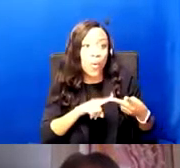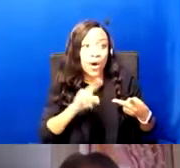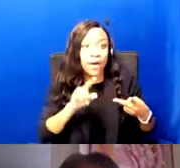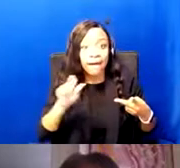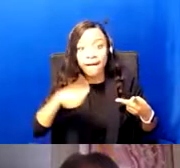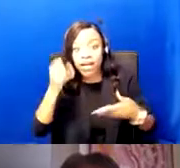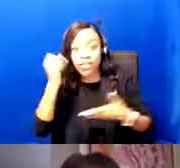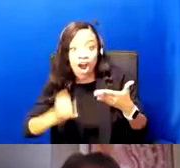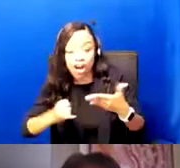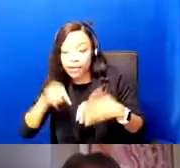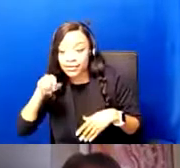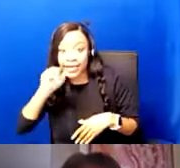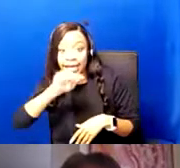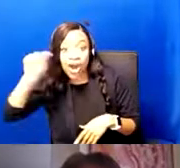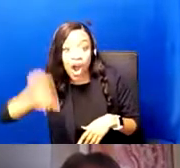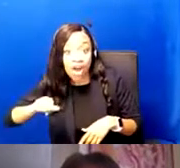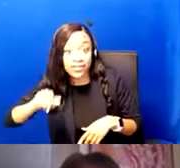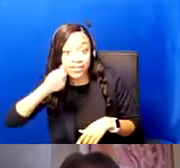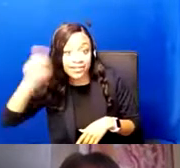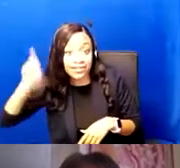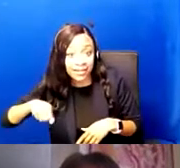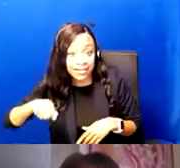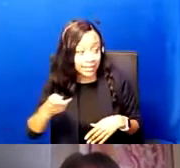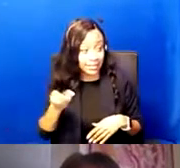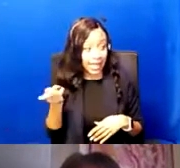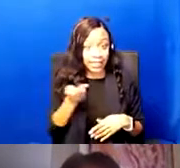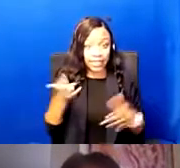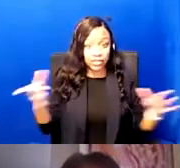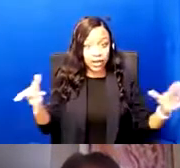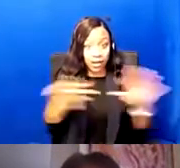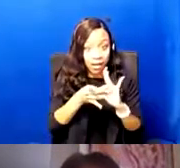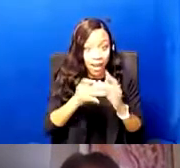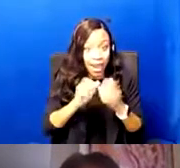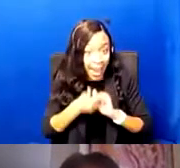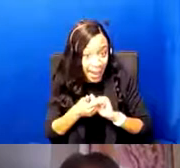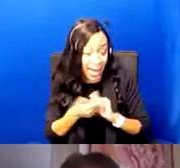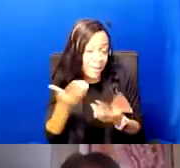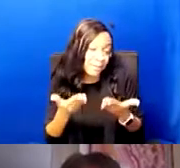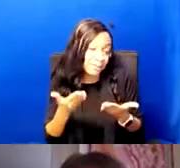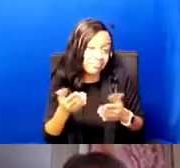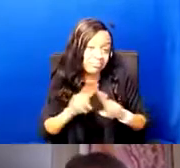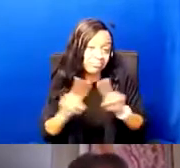perhaps there's a way of creating a different kind of exchange. I know this is already happening in many instances